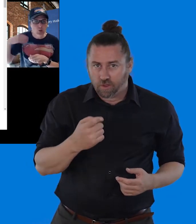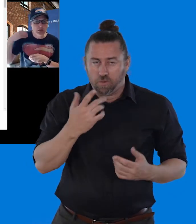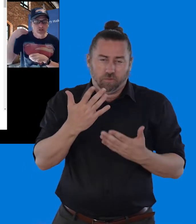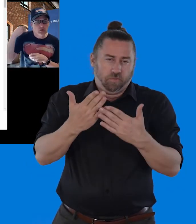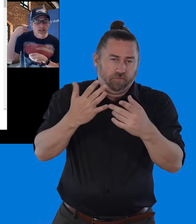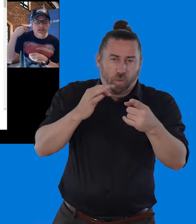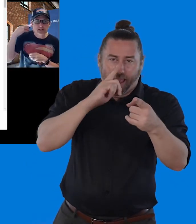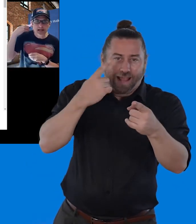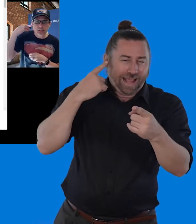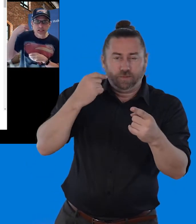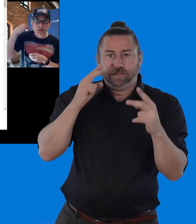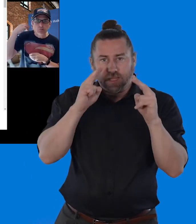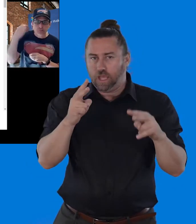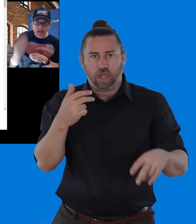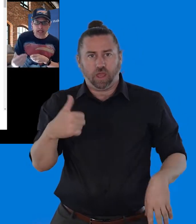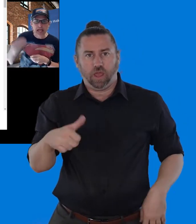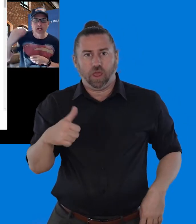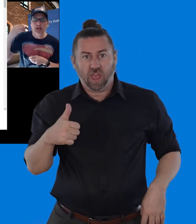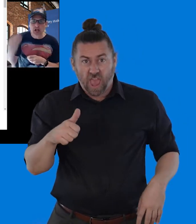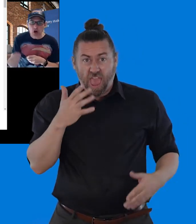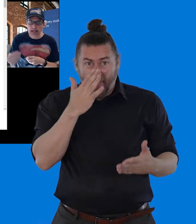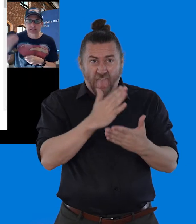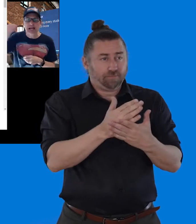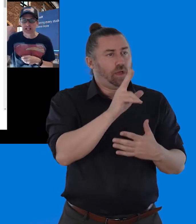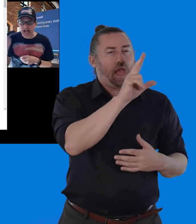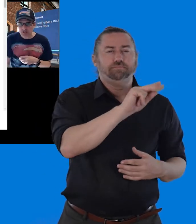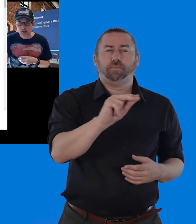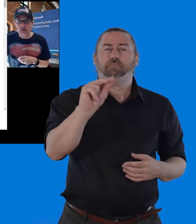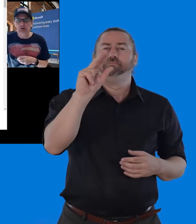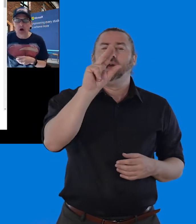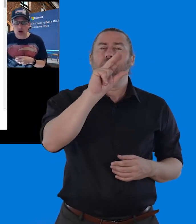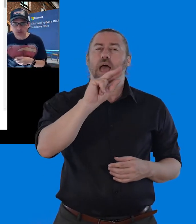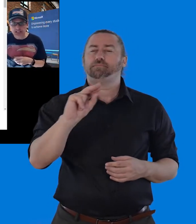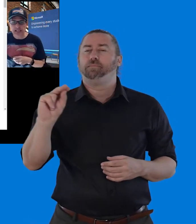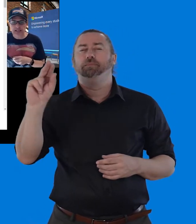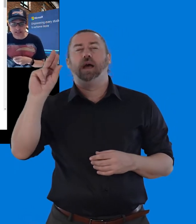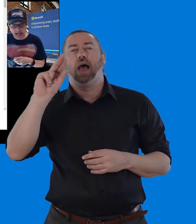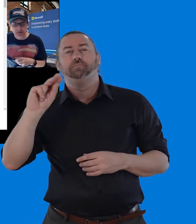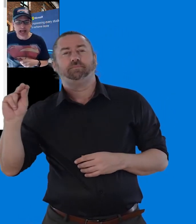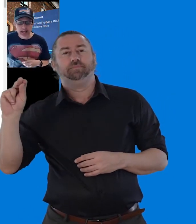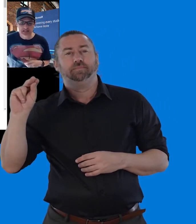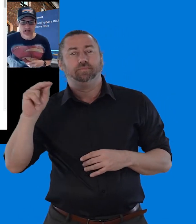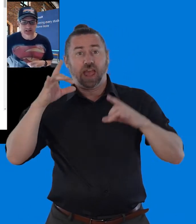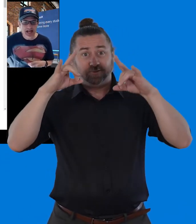but what it's doing is it's actually reading in a nice, natural Aussie sounding accent.